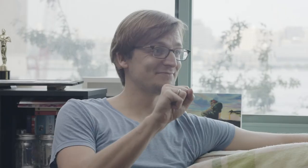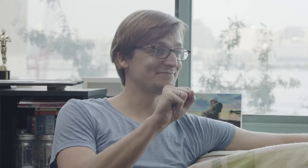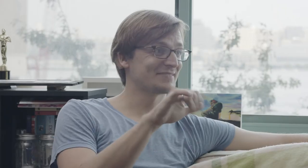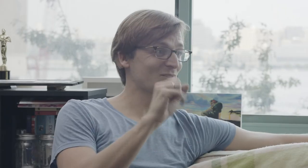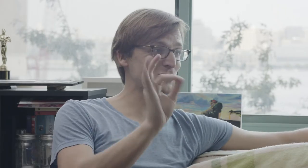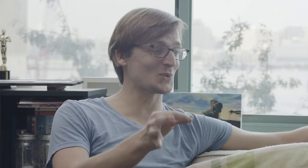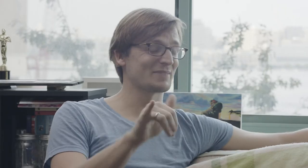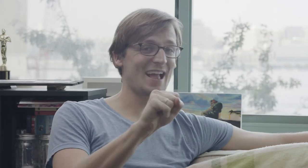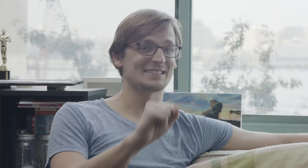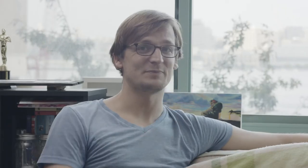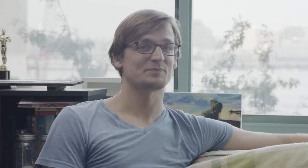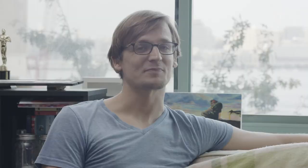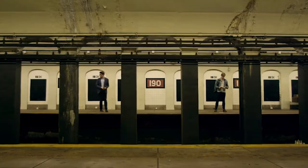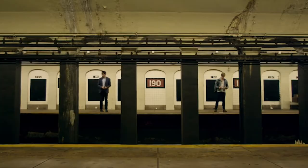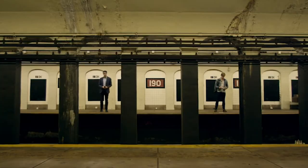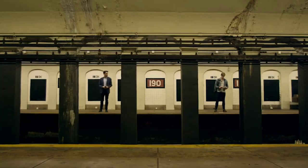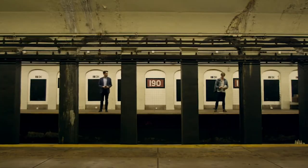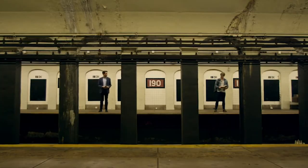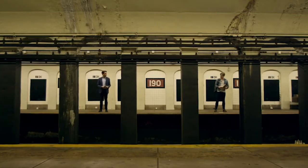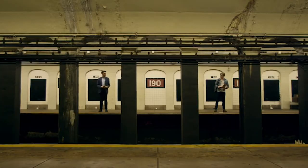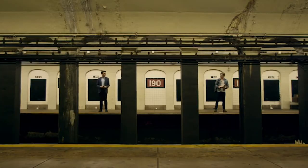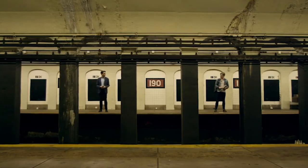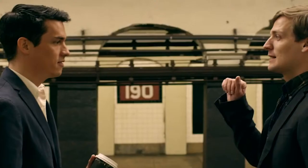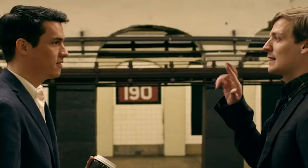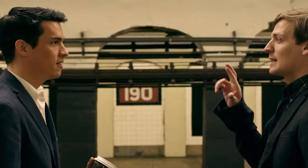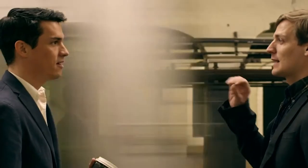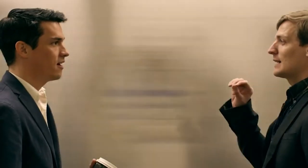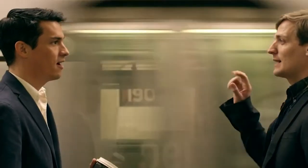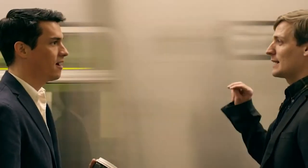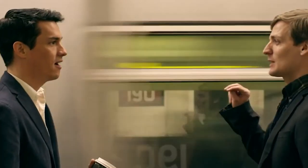Yeah. Yep, yeah, for sure. When I see characters with disabilities,